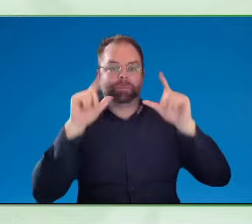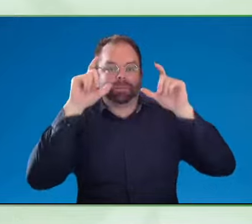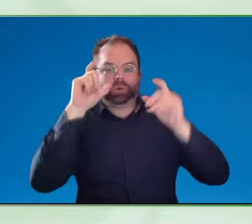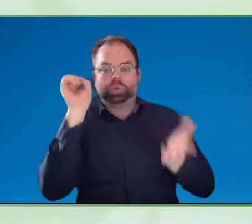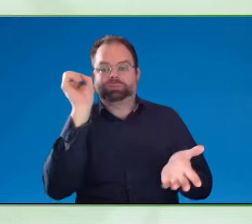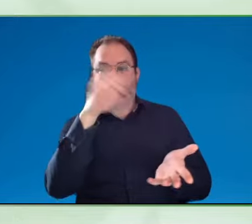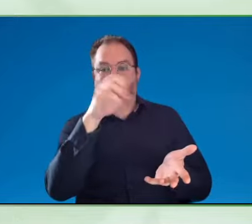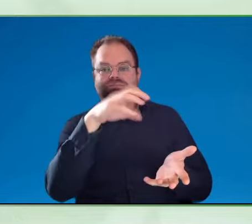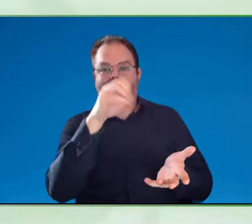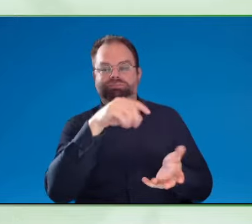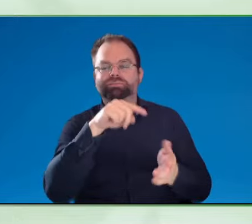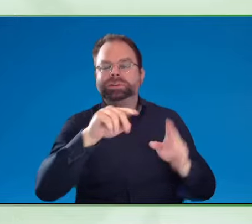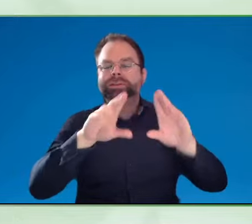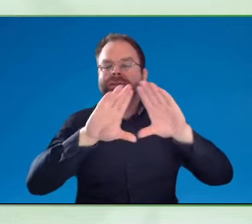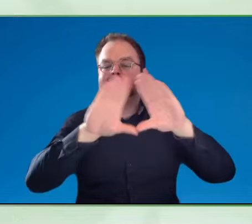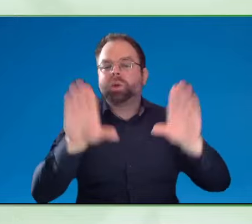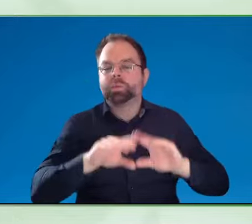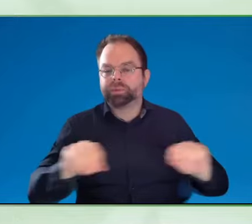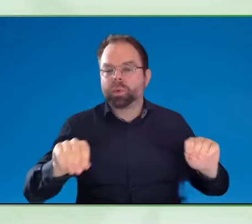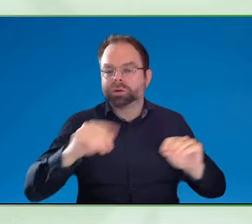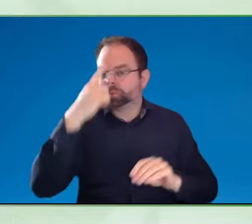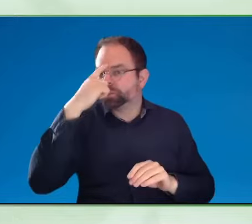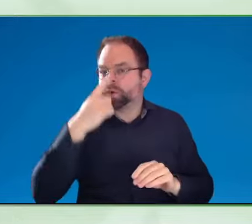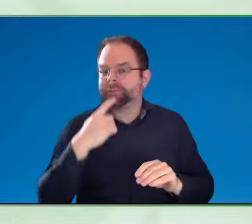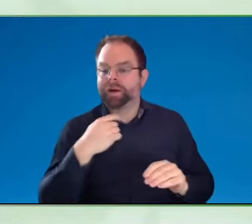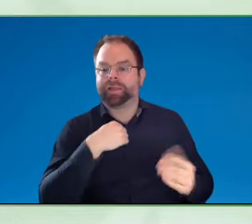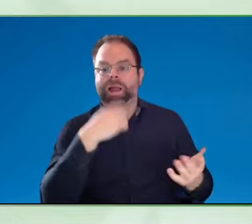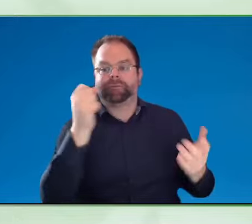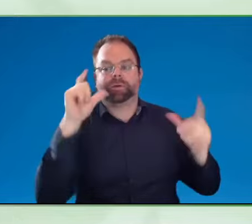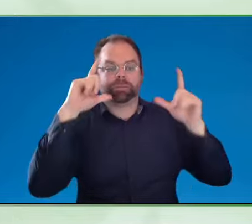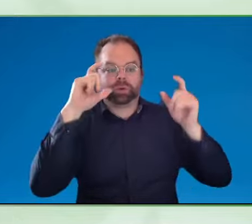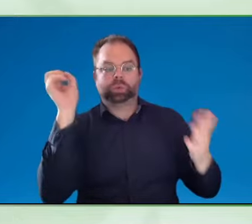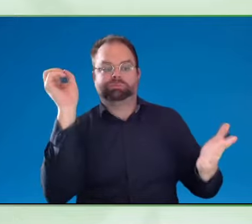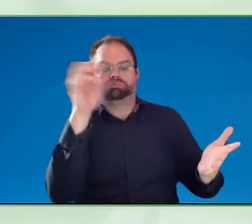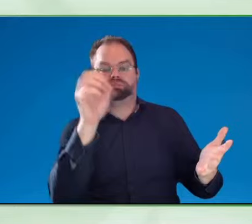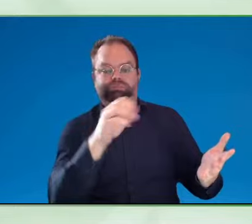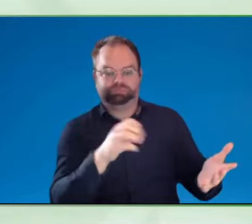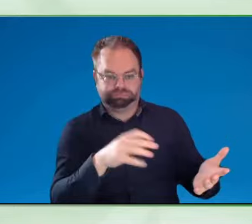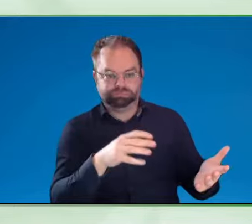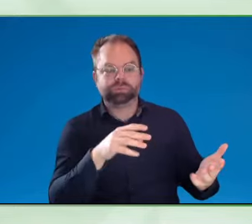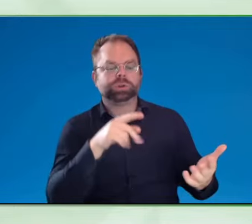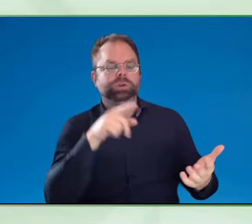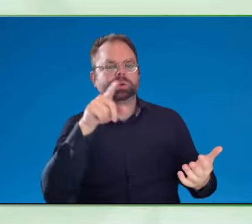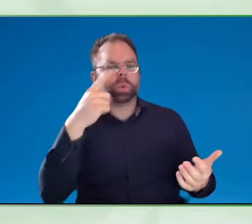profile as well. We are happy to share more.